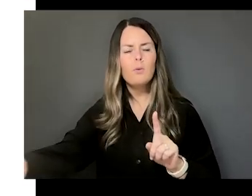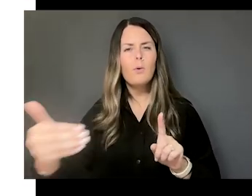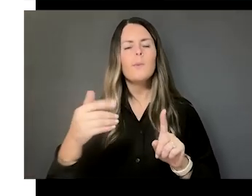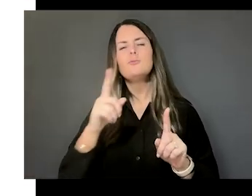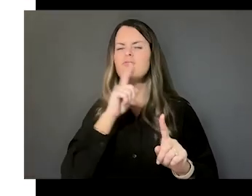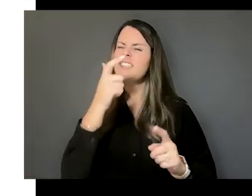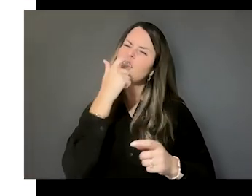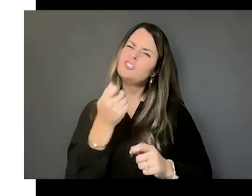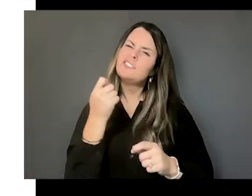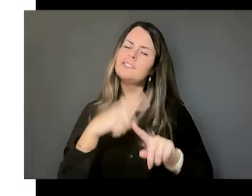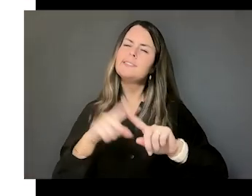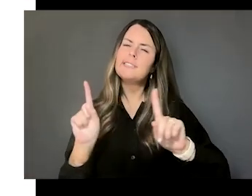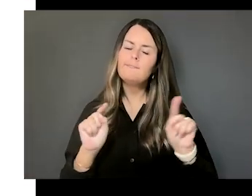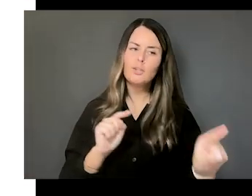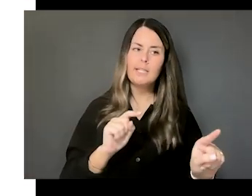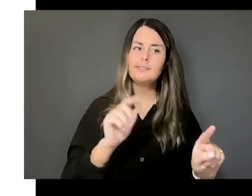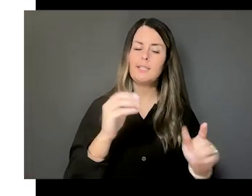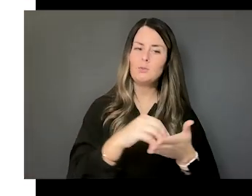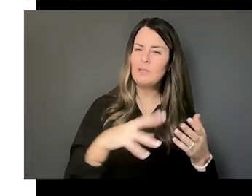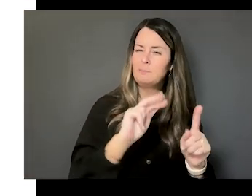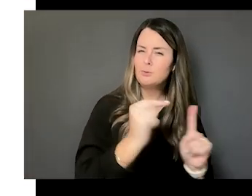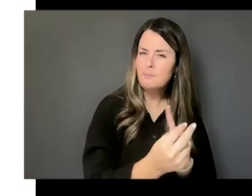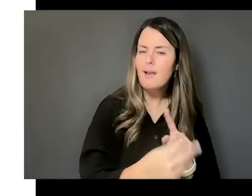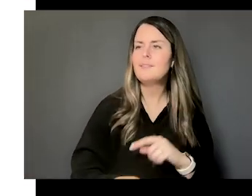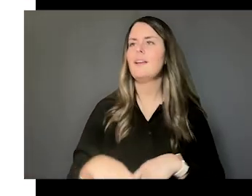The difference of when you have a student perspective and the teachers are now thinking,